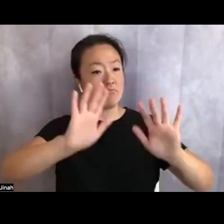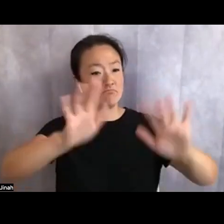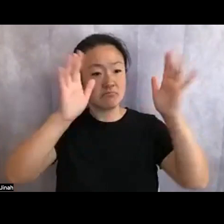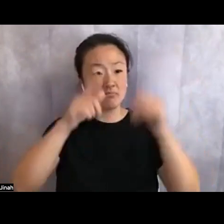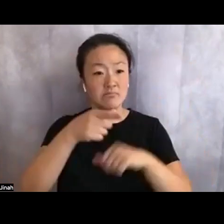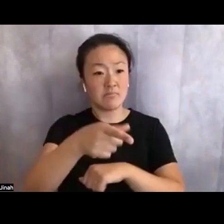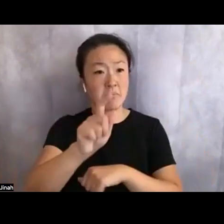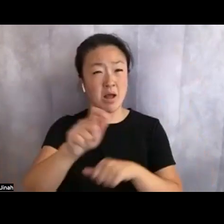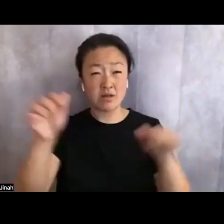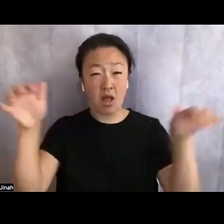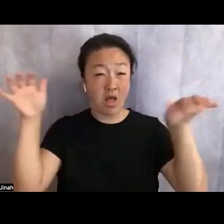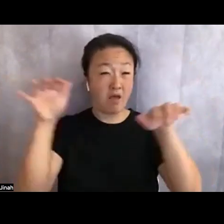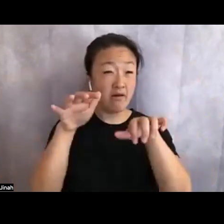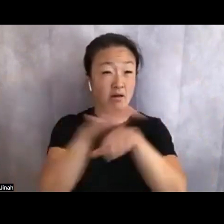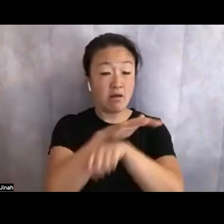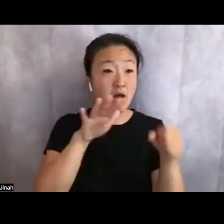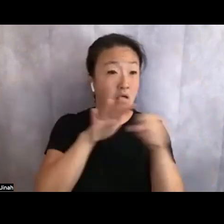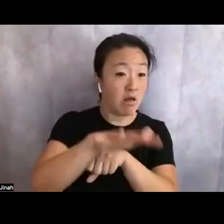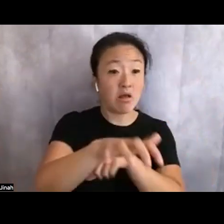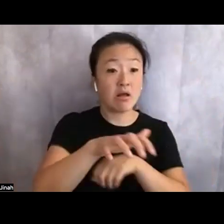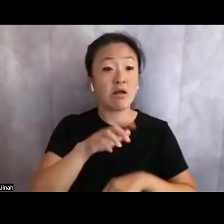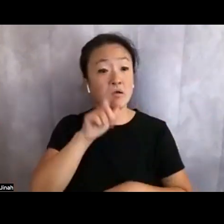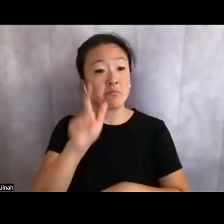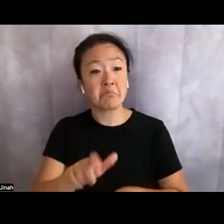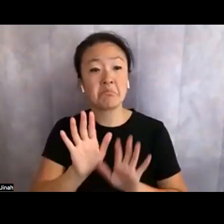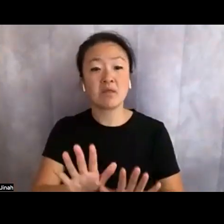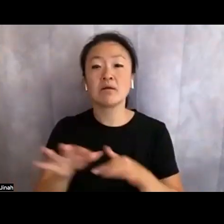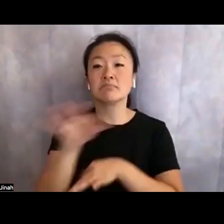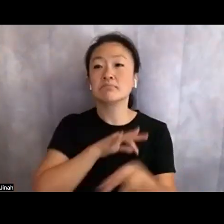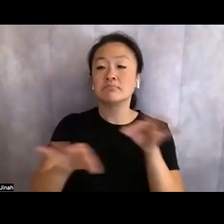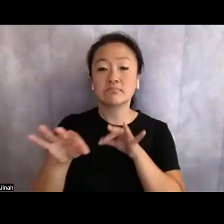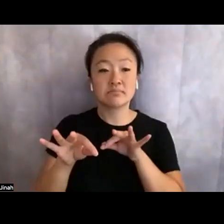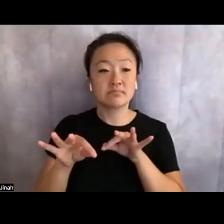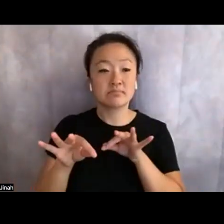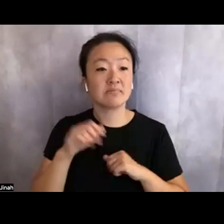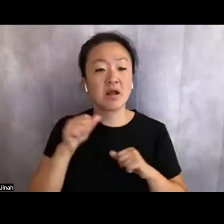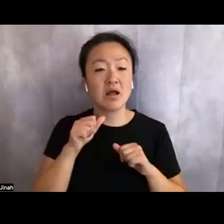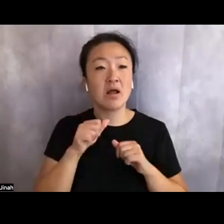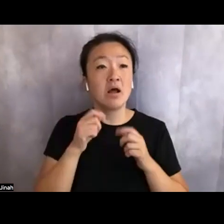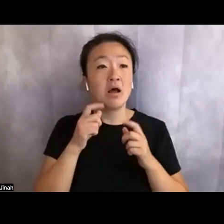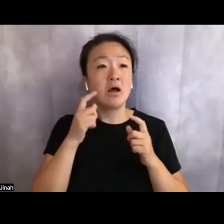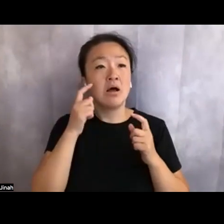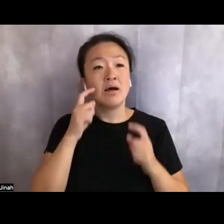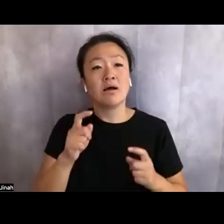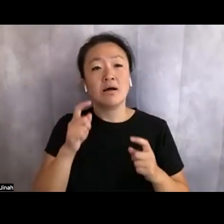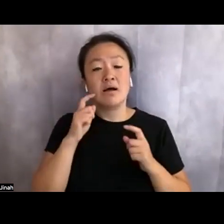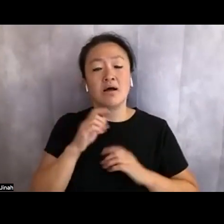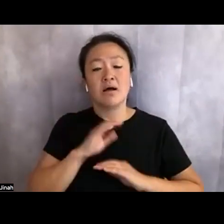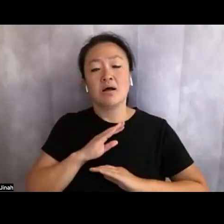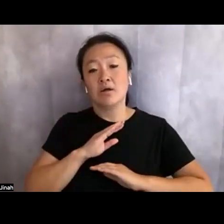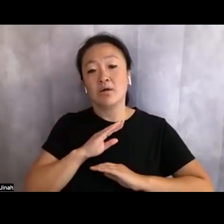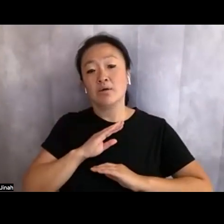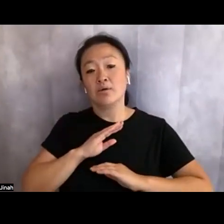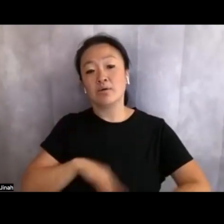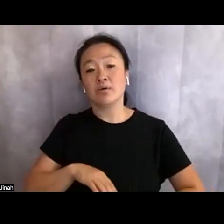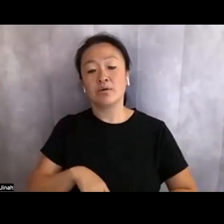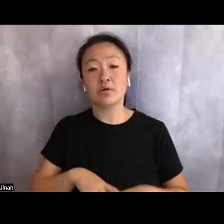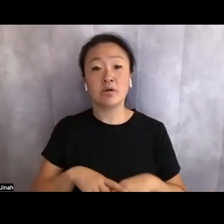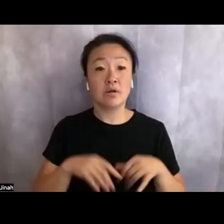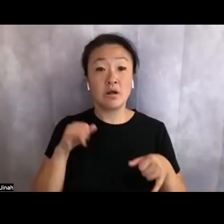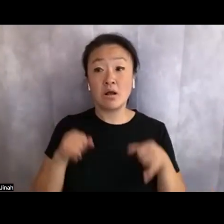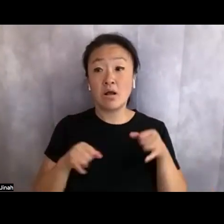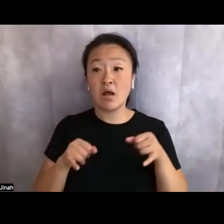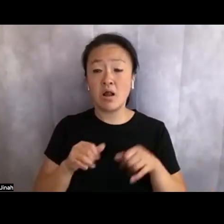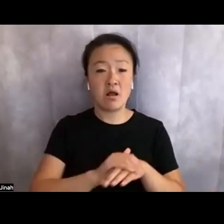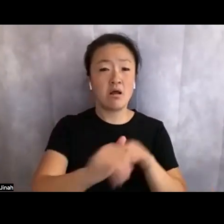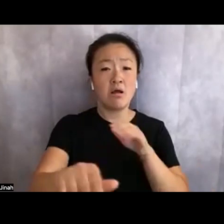tsunami. Instead, dozens of aunties sob tears of relief kicking, off their own pumps, giving the